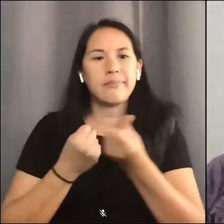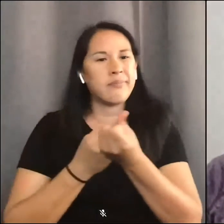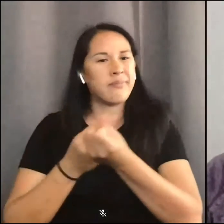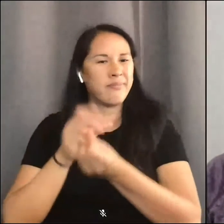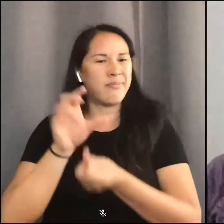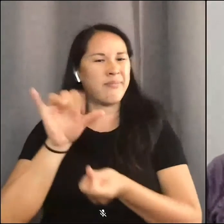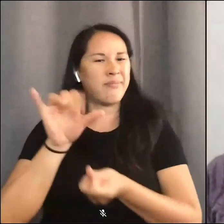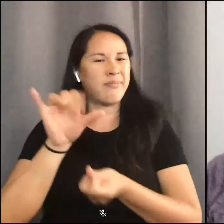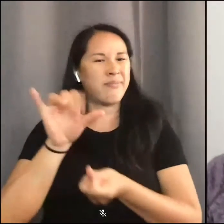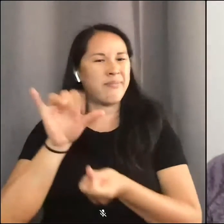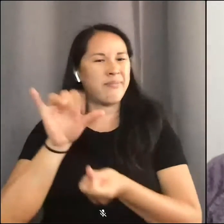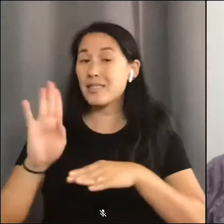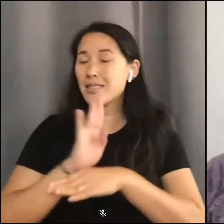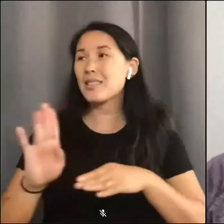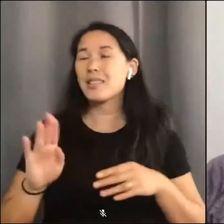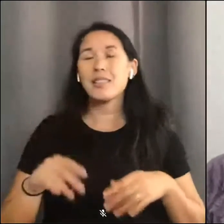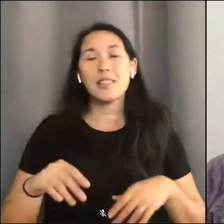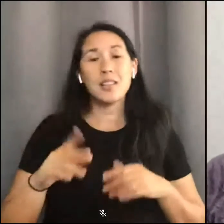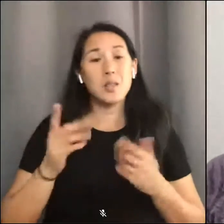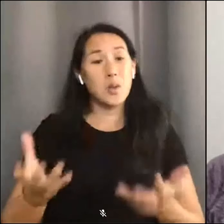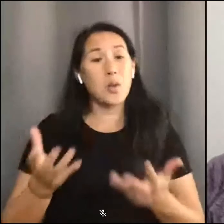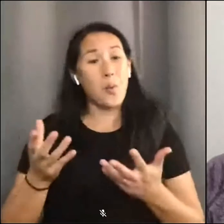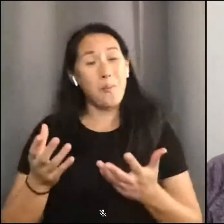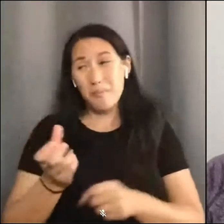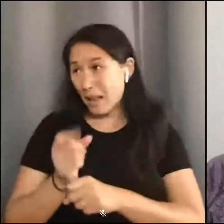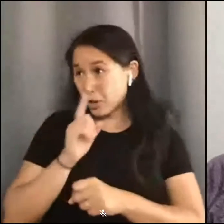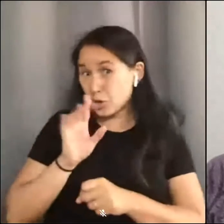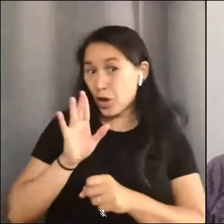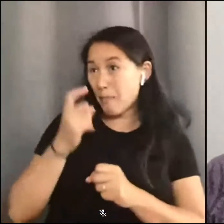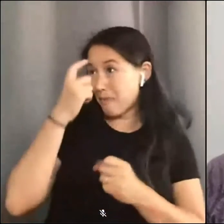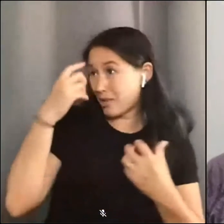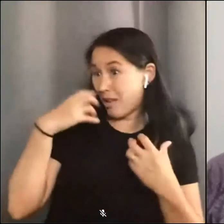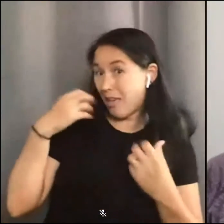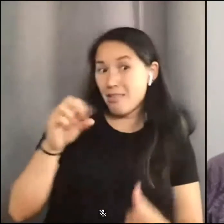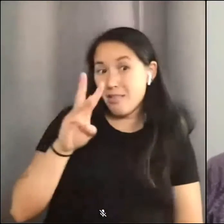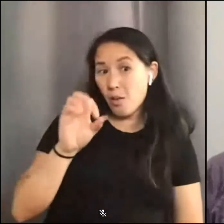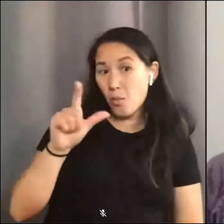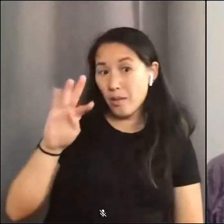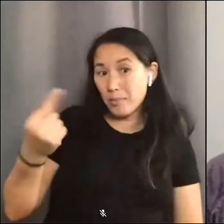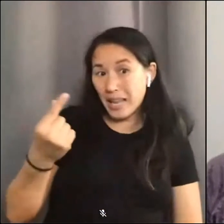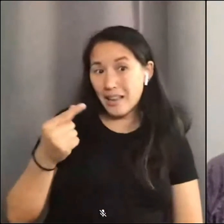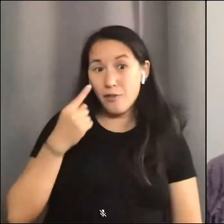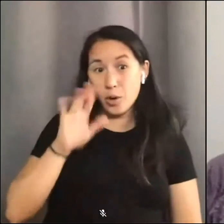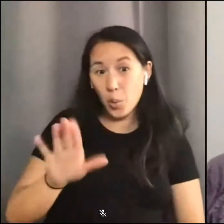businesses make the mental health and wealth of your your team a strategic priority and always say